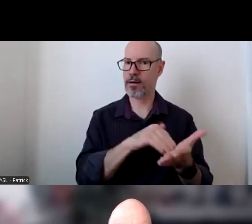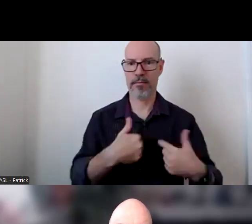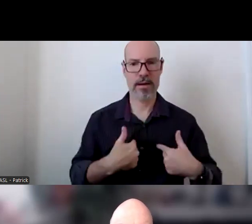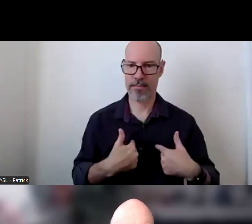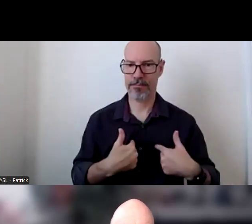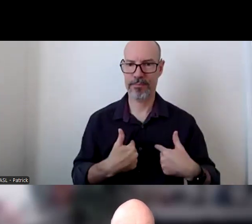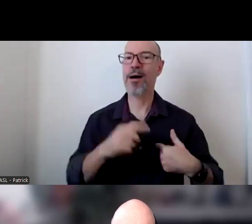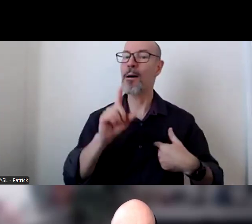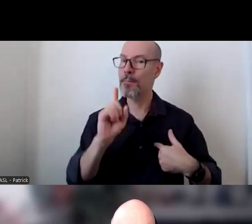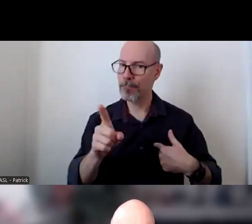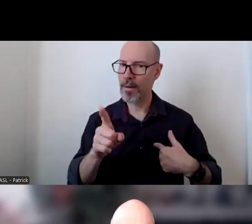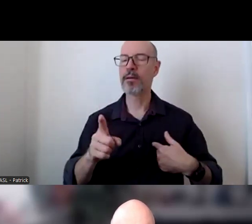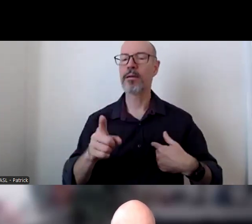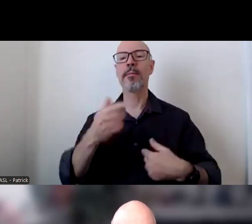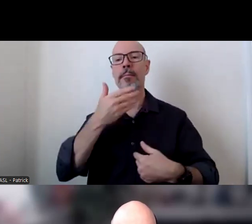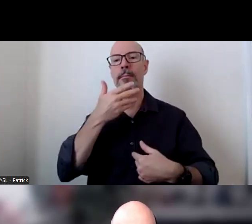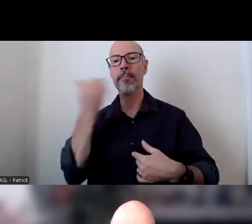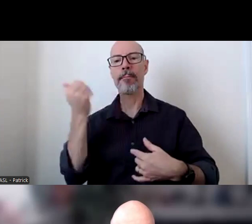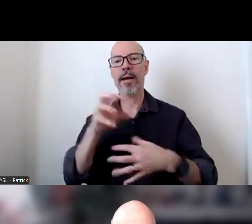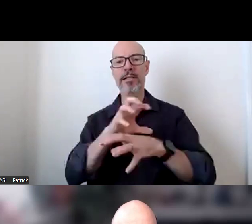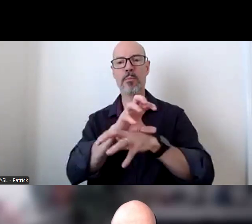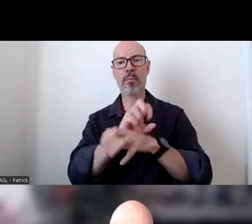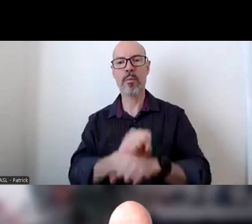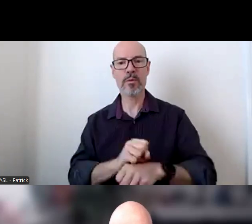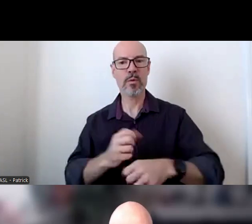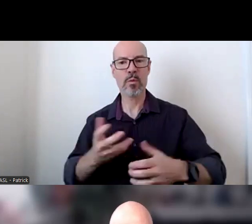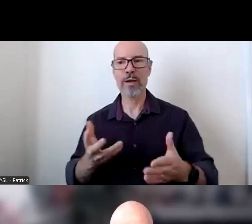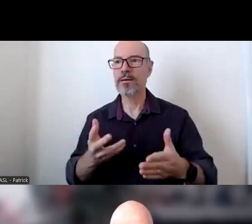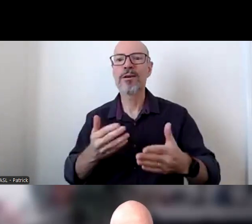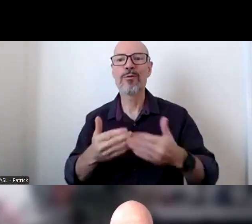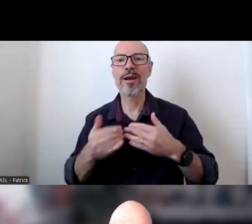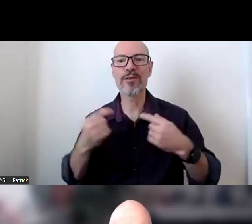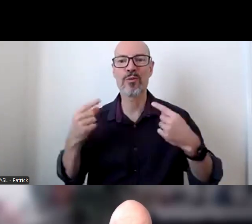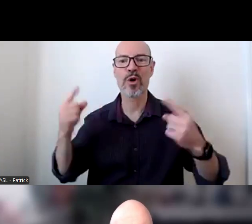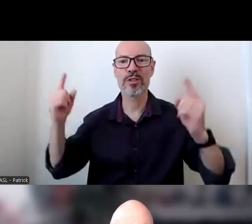individual, which Camille already was very kind to elaborate on, and so I'm not